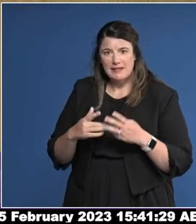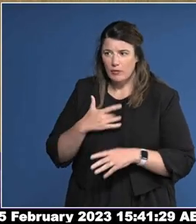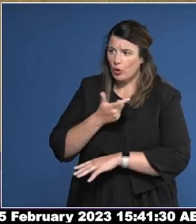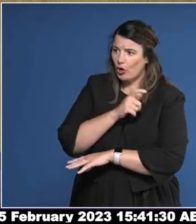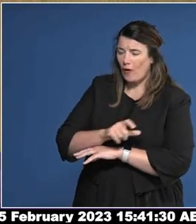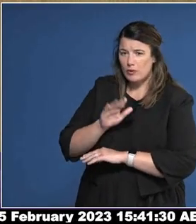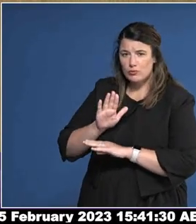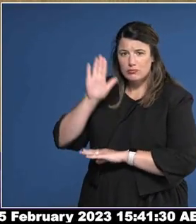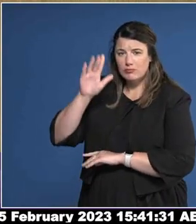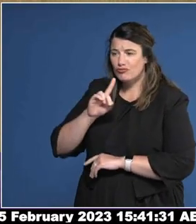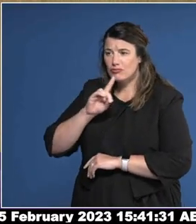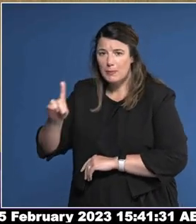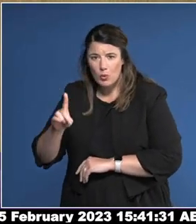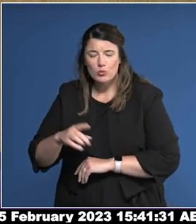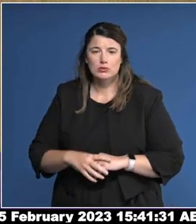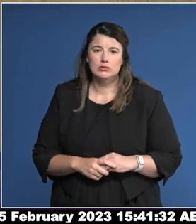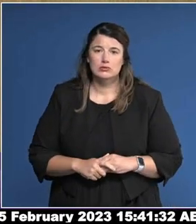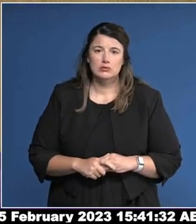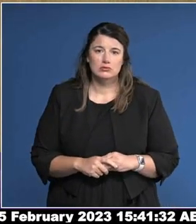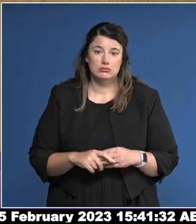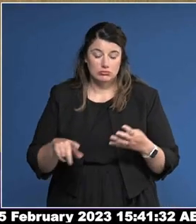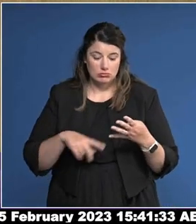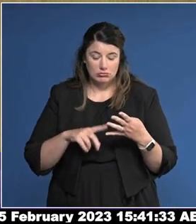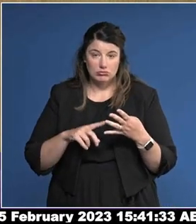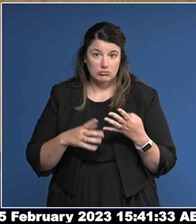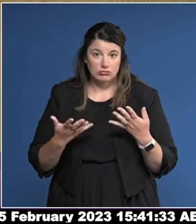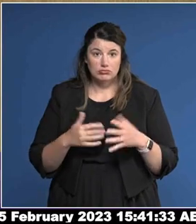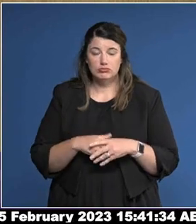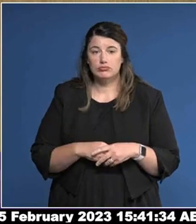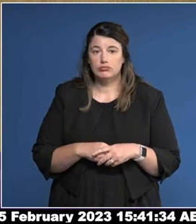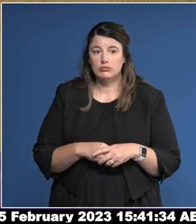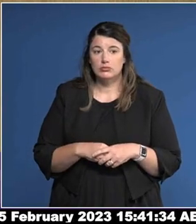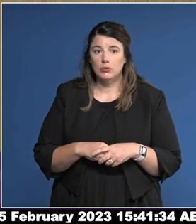It talks around recognising what restrictive practices are.